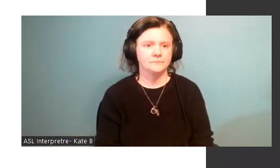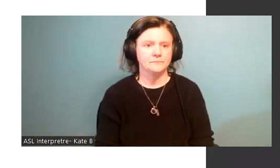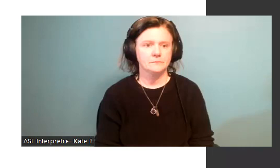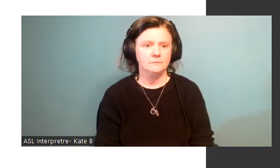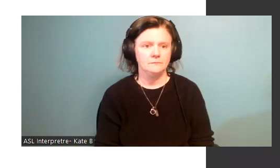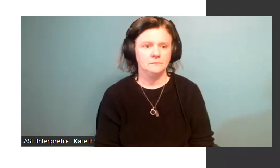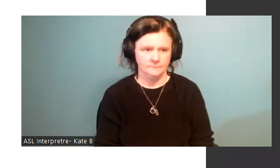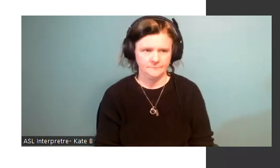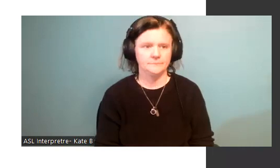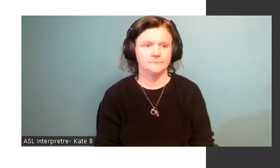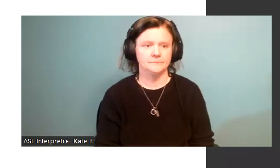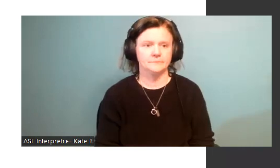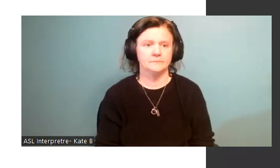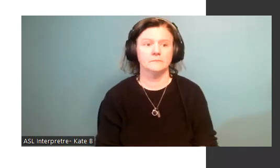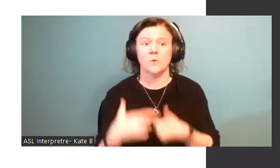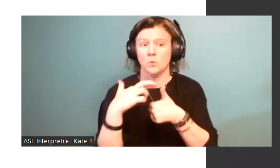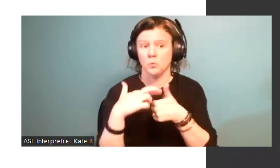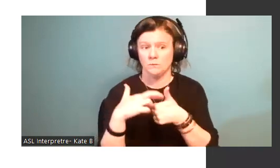that can be confusing to others as well. You